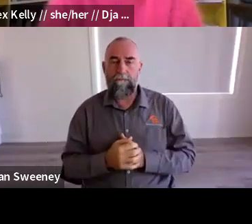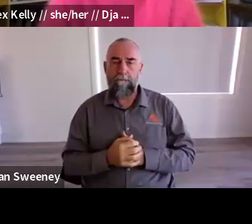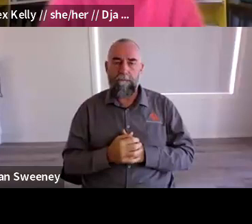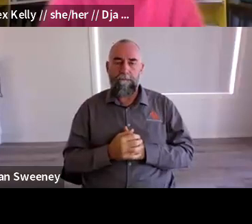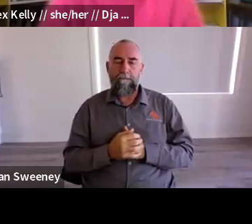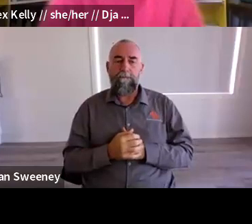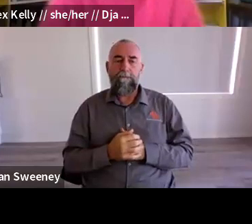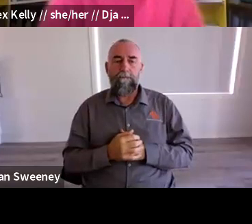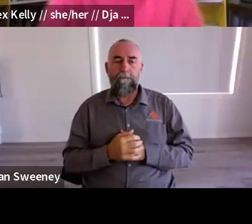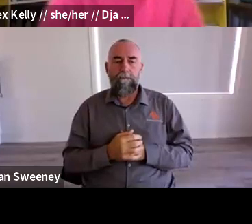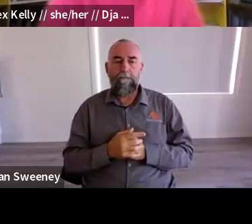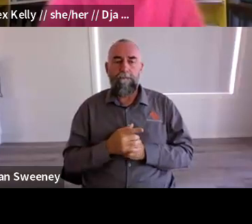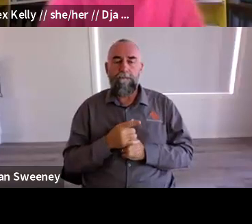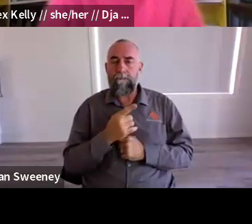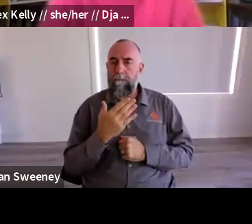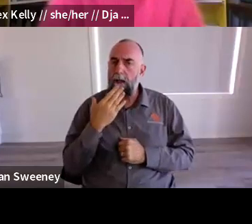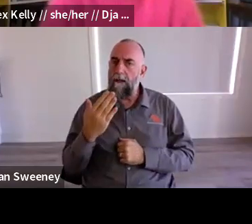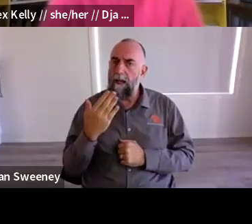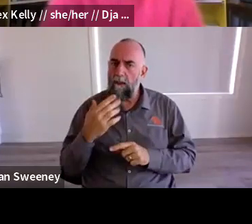talk about AGI and all of that, but fossil fuels first, start there.